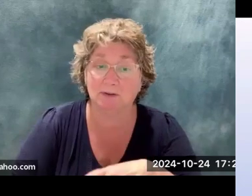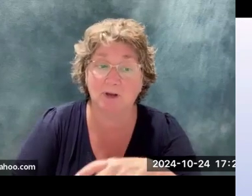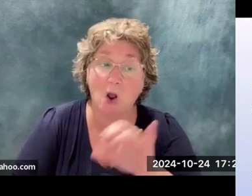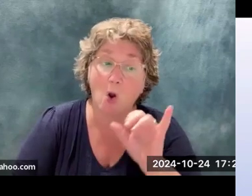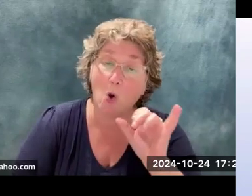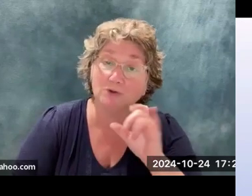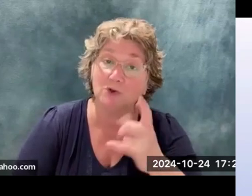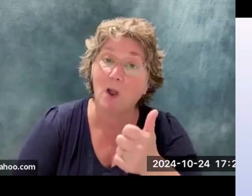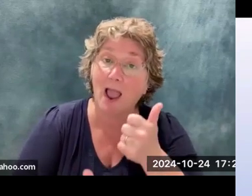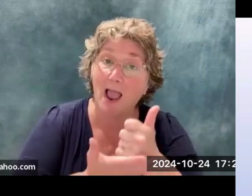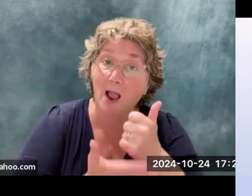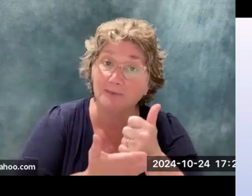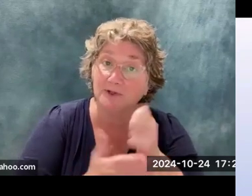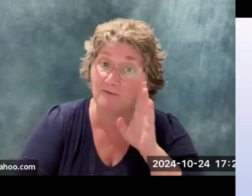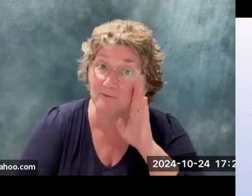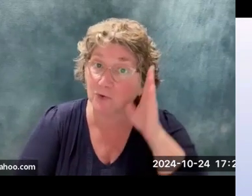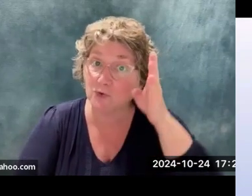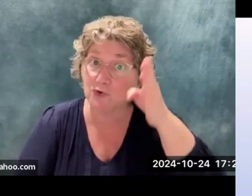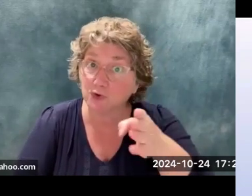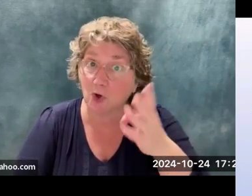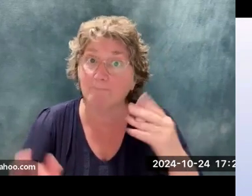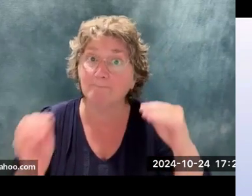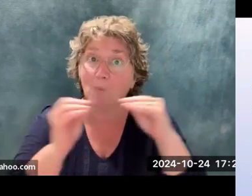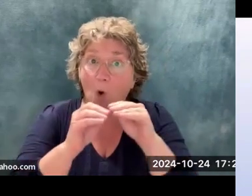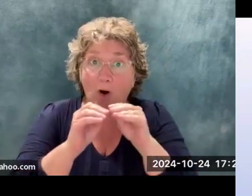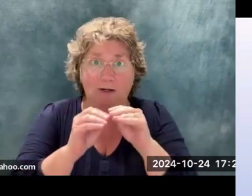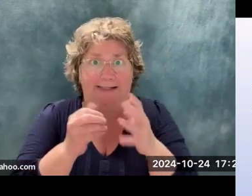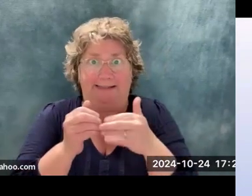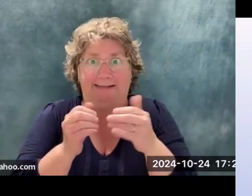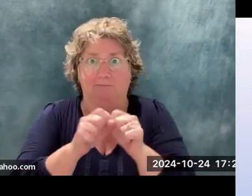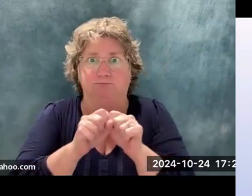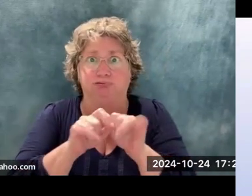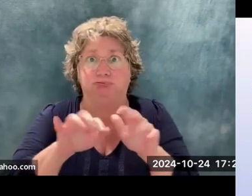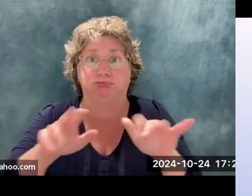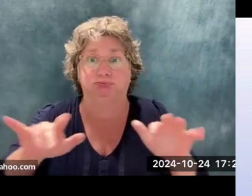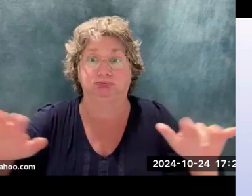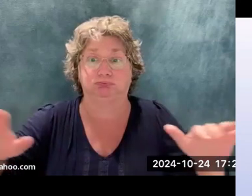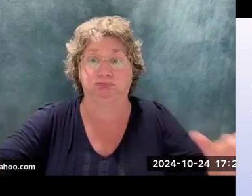variants in the future because the reality is. that we don't know what's around the corner.